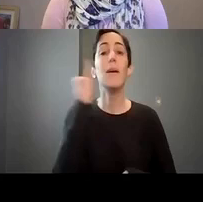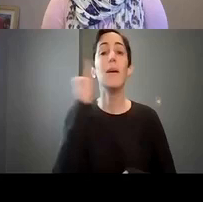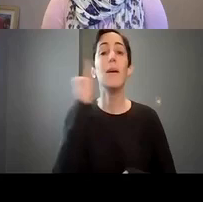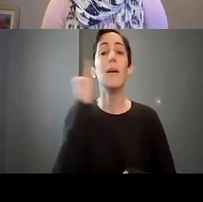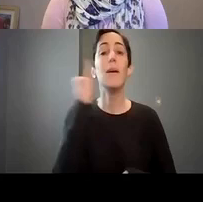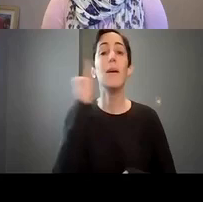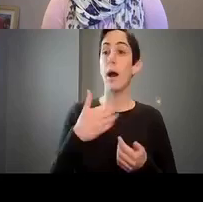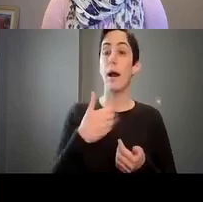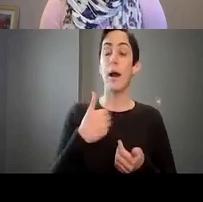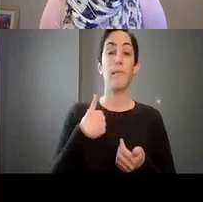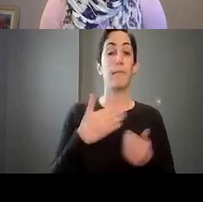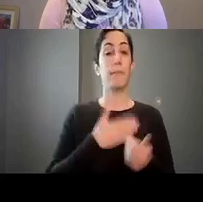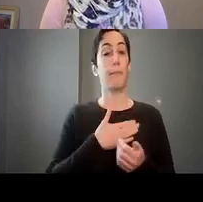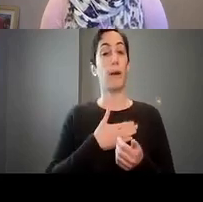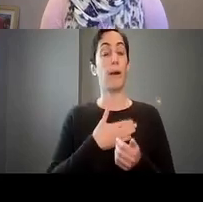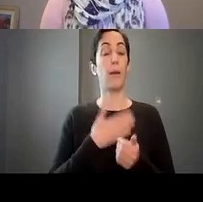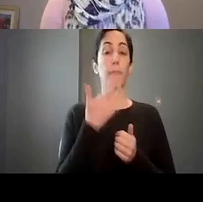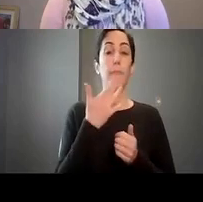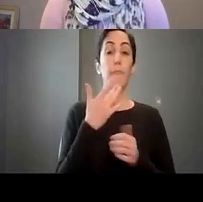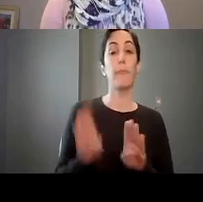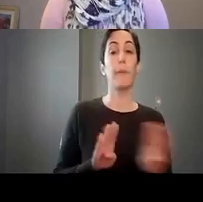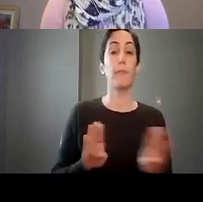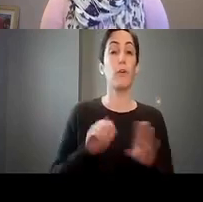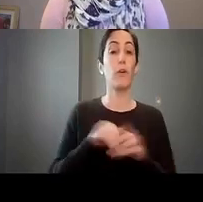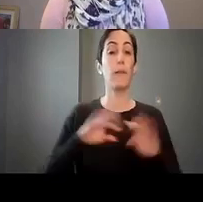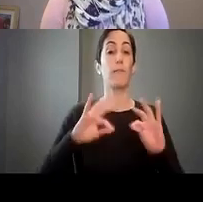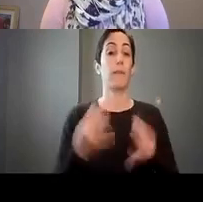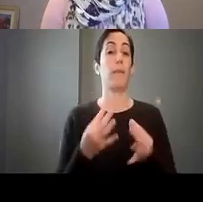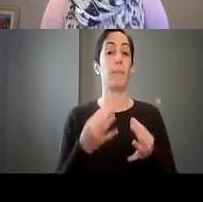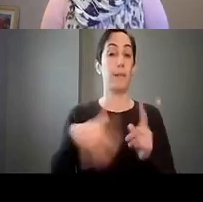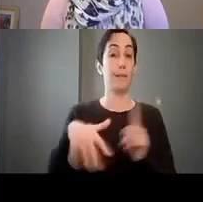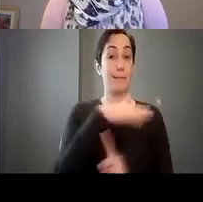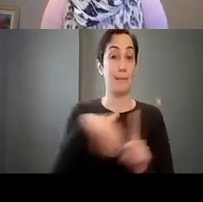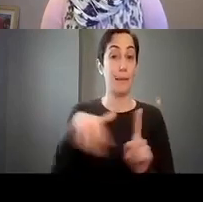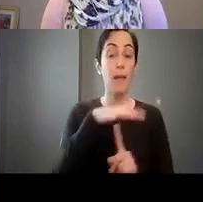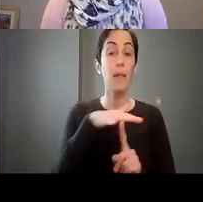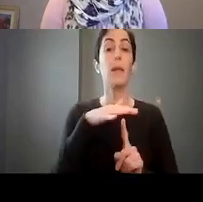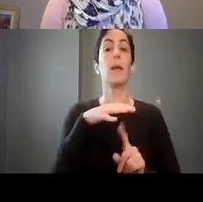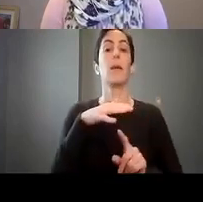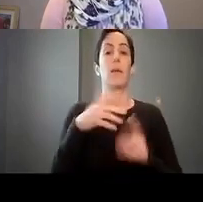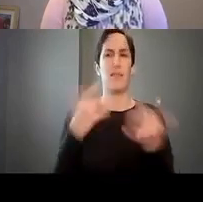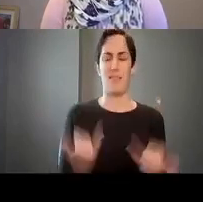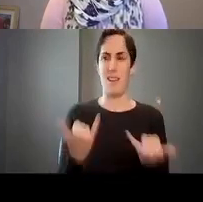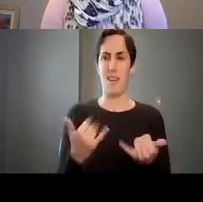behaving in a family setting. So just consider that when you see an uptick in behaving in a family setting. So just that, whether it's in yours or in your partner consider that when you see an uptick in